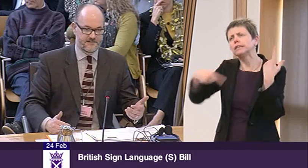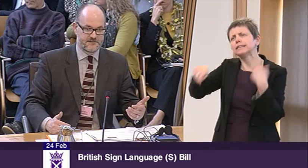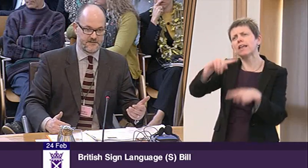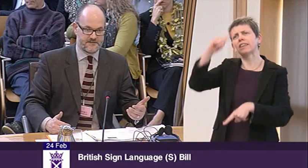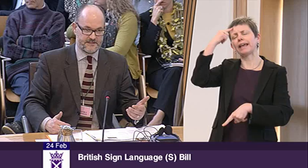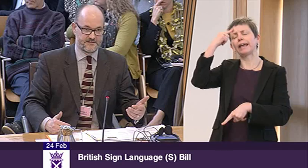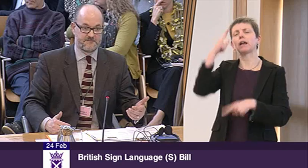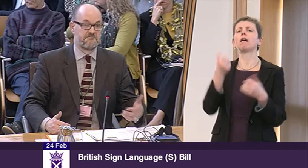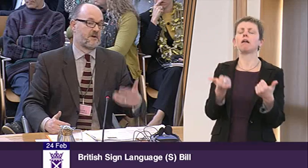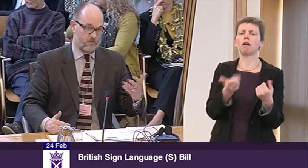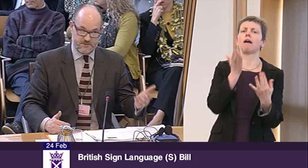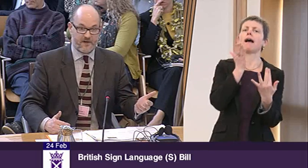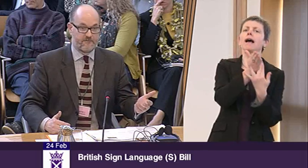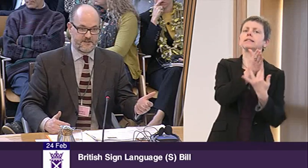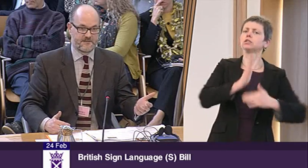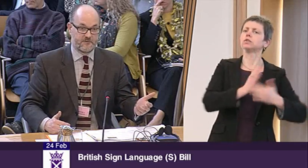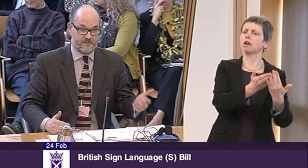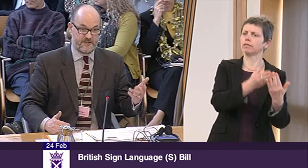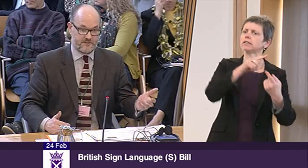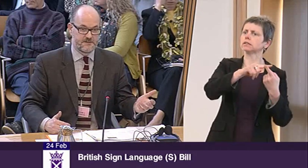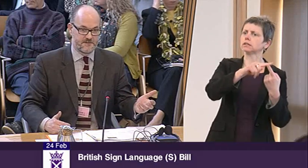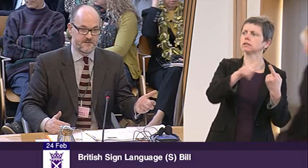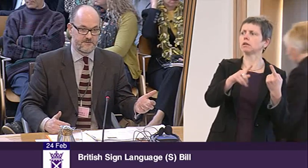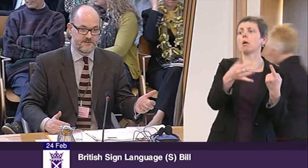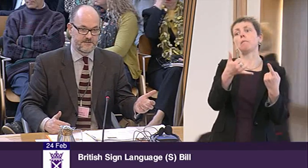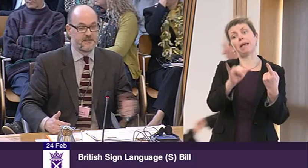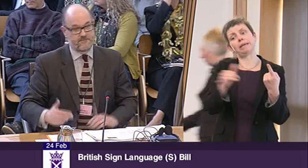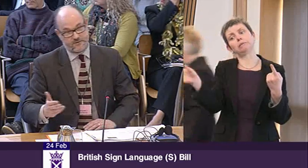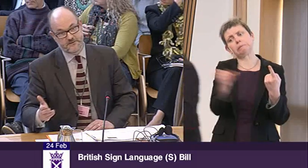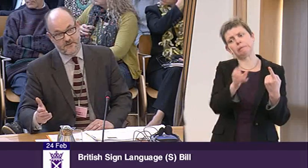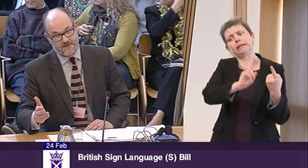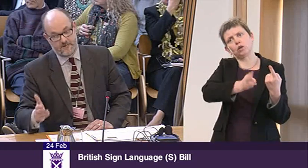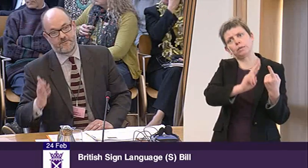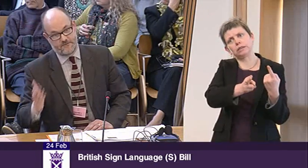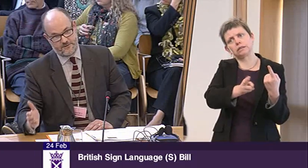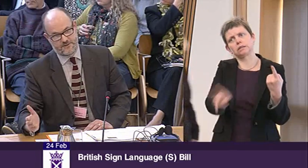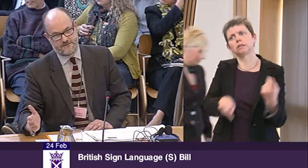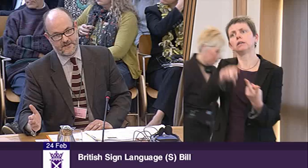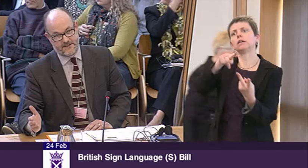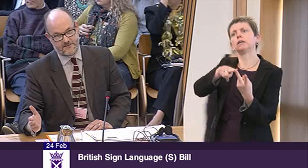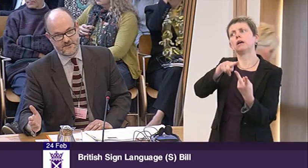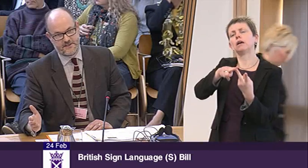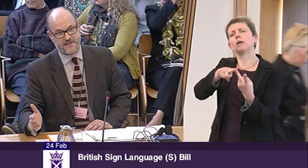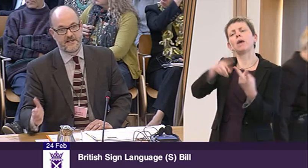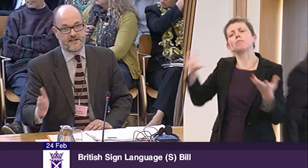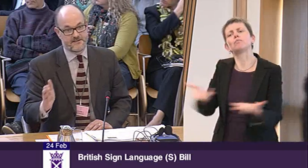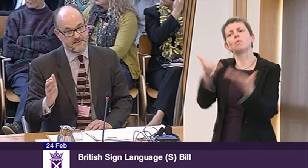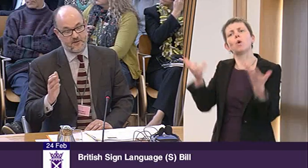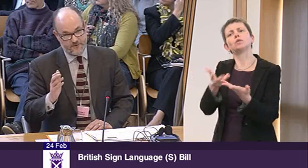to services, which might mean, for example, the use of interpreters, and promotion of the language.